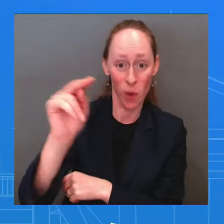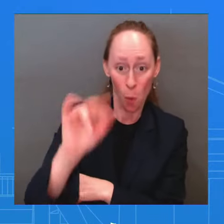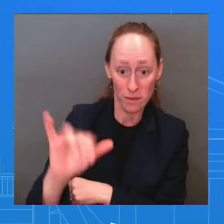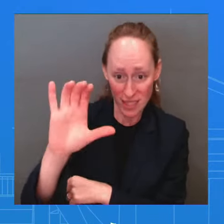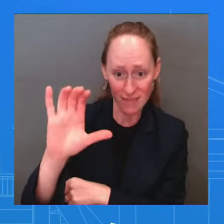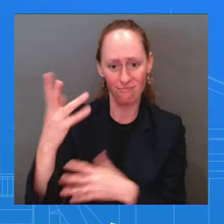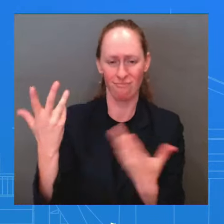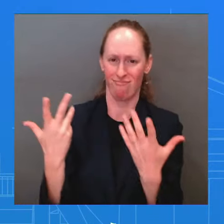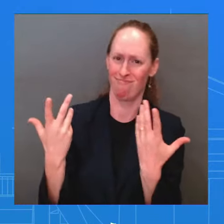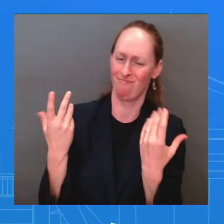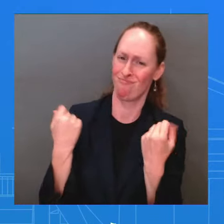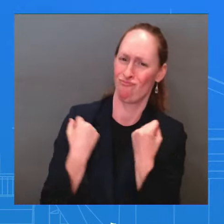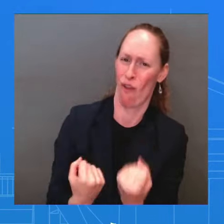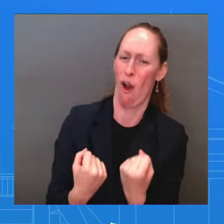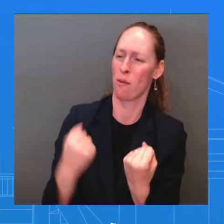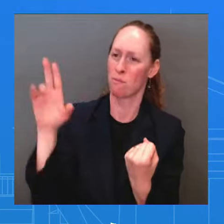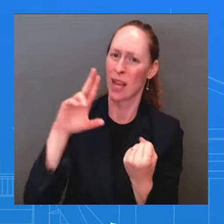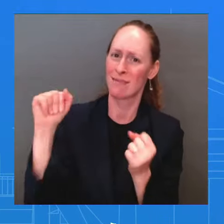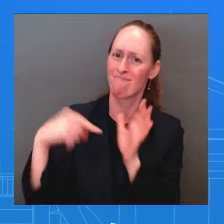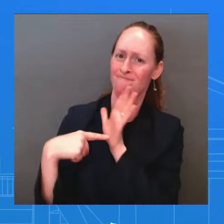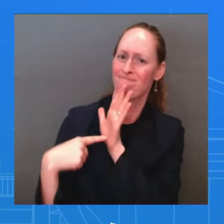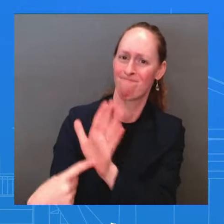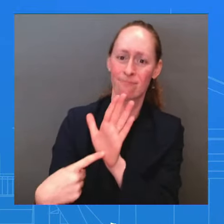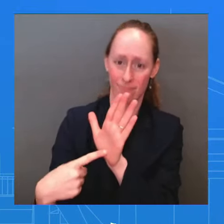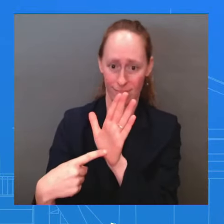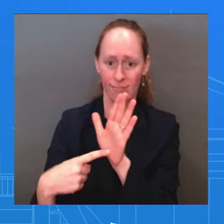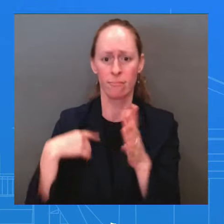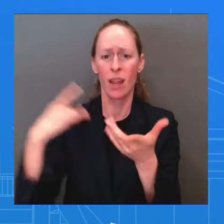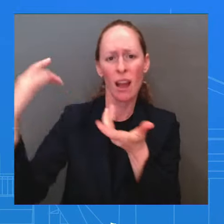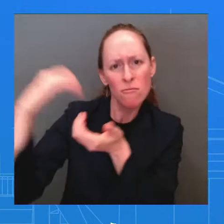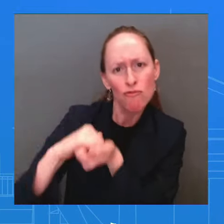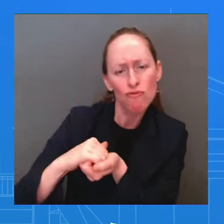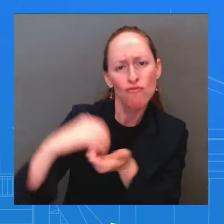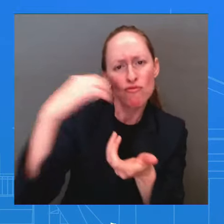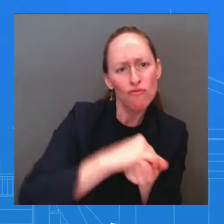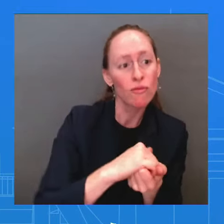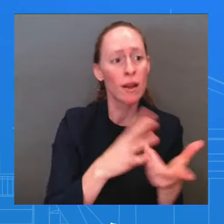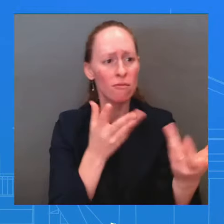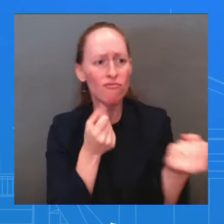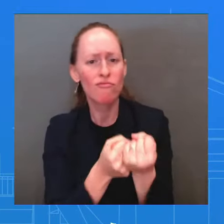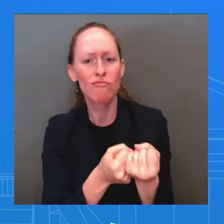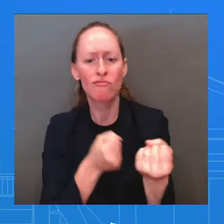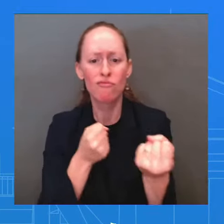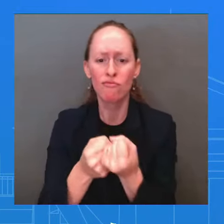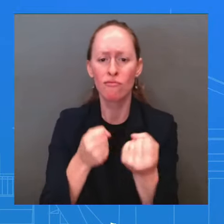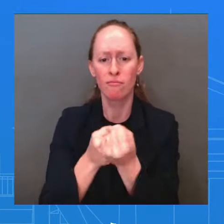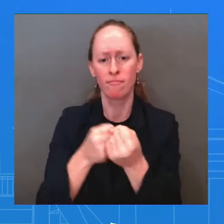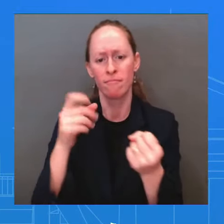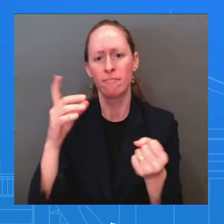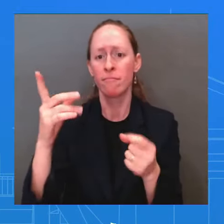with strong allies, with new partners; with a vision for institutional reform at the U.N., at the World Bank, and elsewhere;